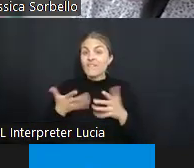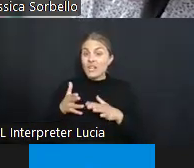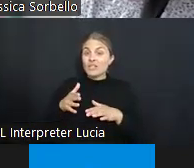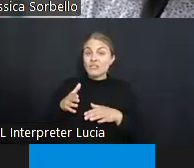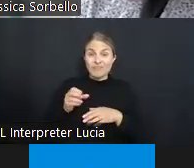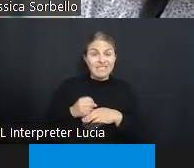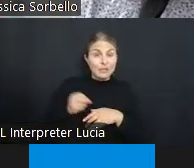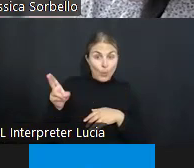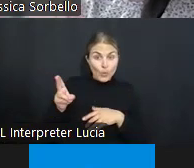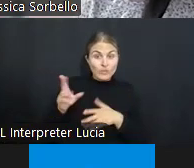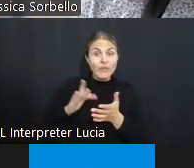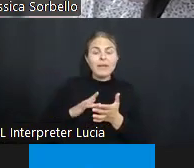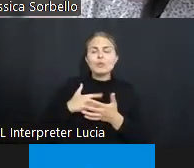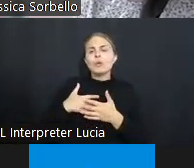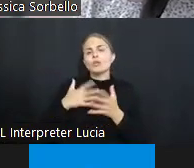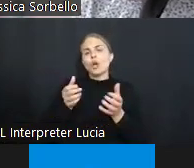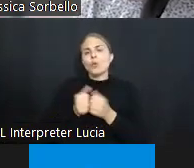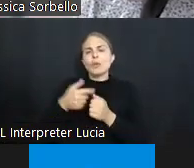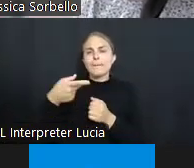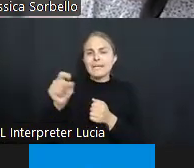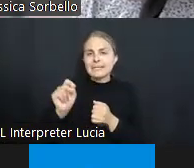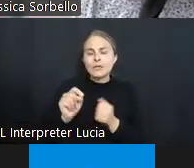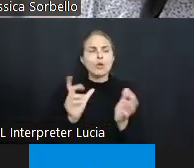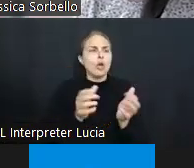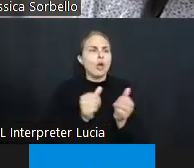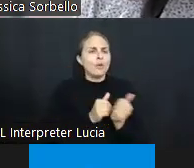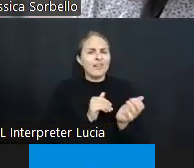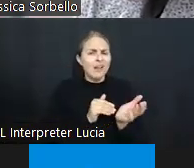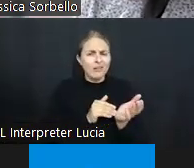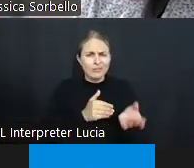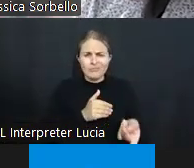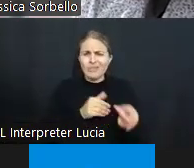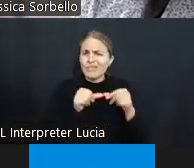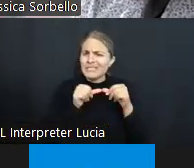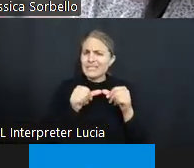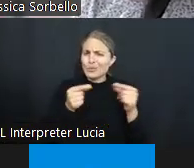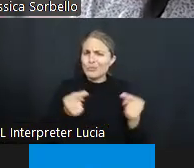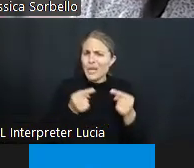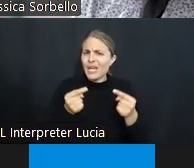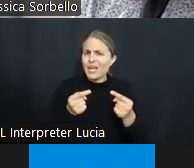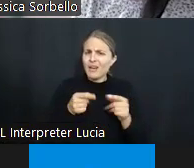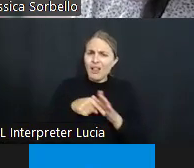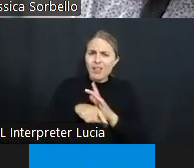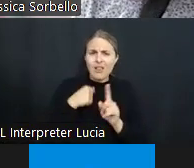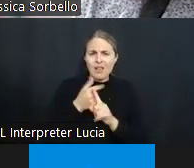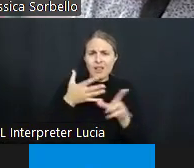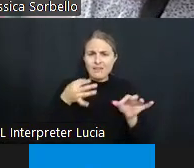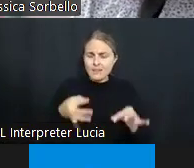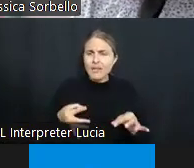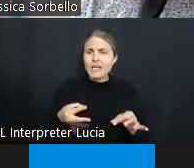feels like and what is typical versus what is concerning. And, you know, working as that advocate alongside him to help